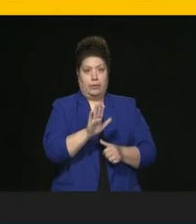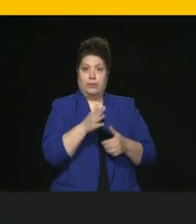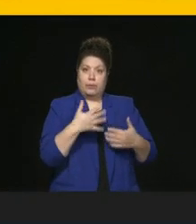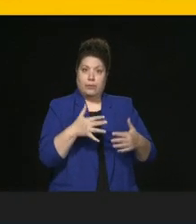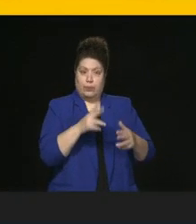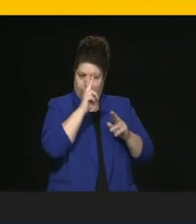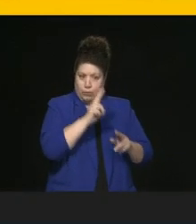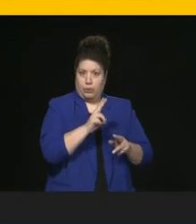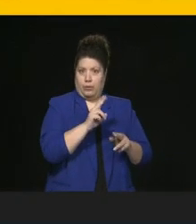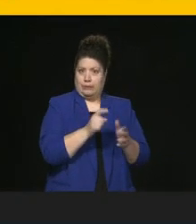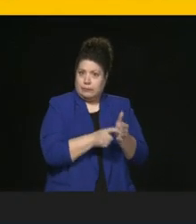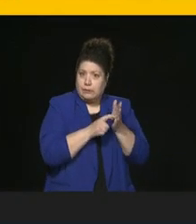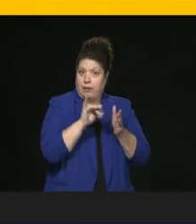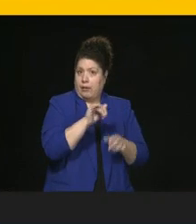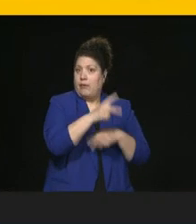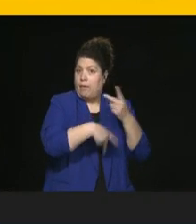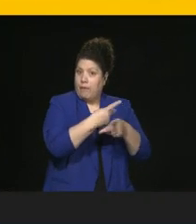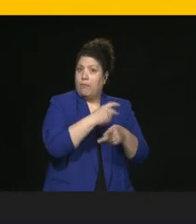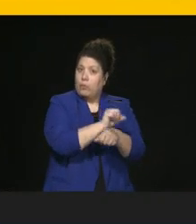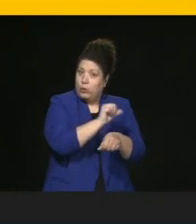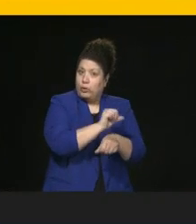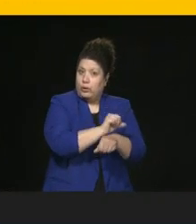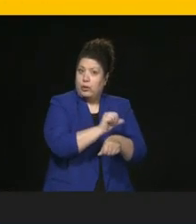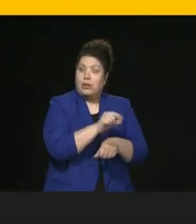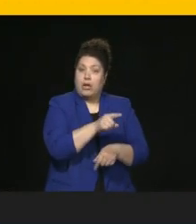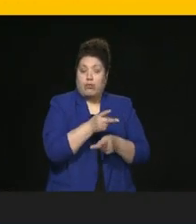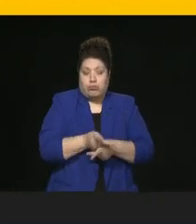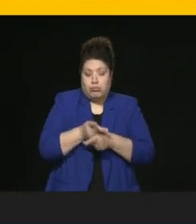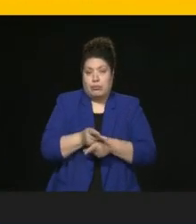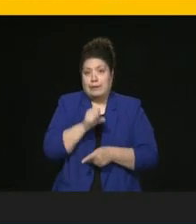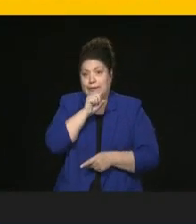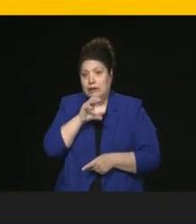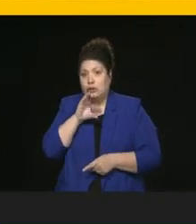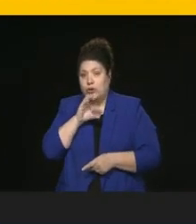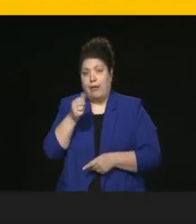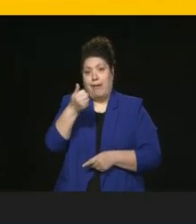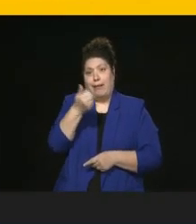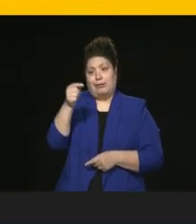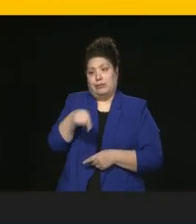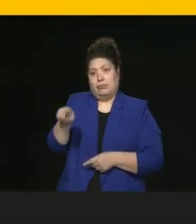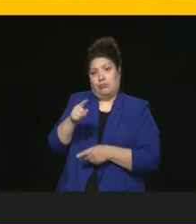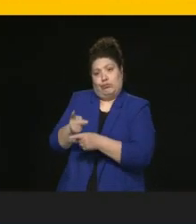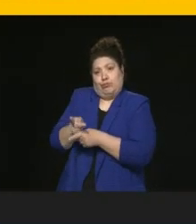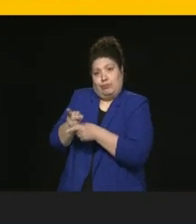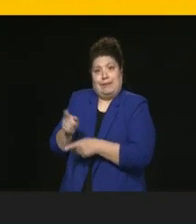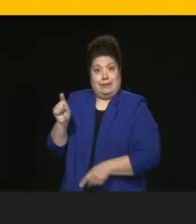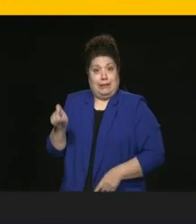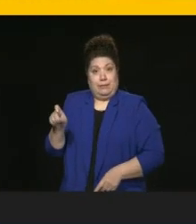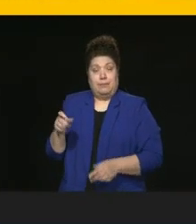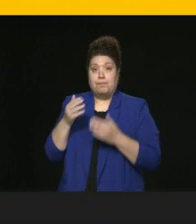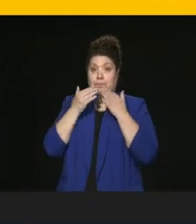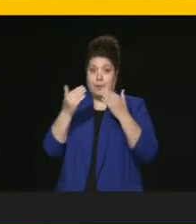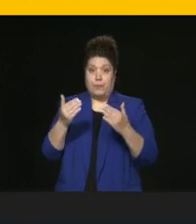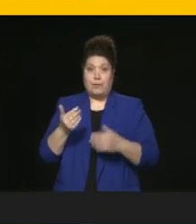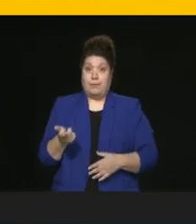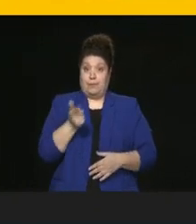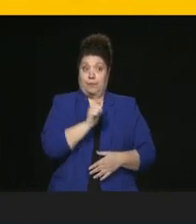CONTINUE TO DO THE ESSENTIAL WORK THAT WE NEED IN OUR SOCIETY, TAKING CARE OF SENIORS